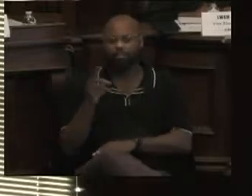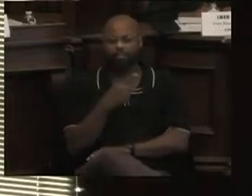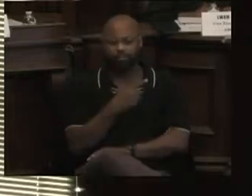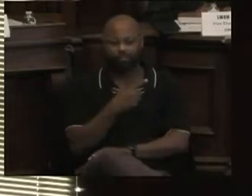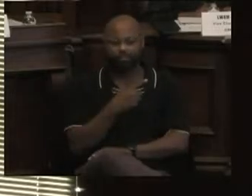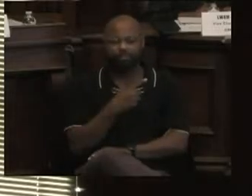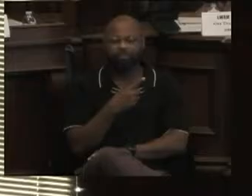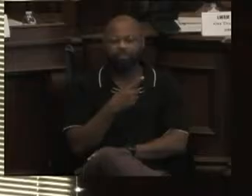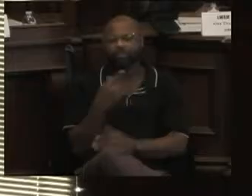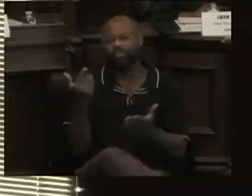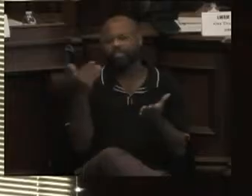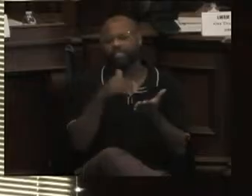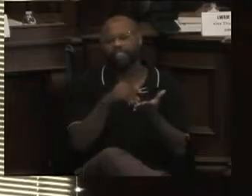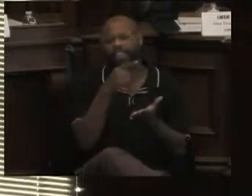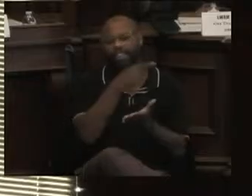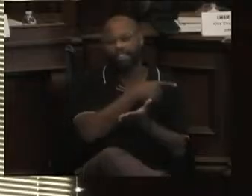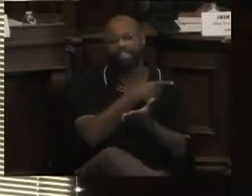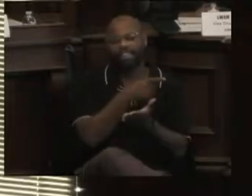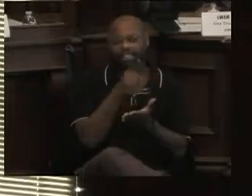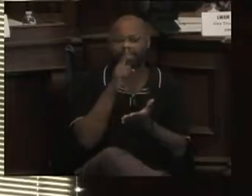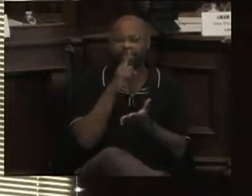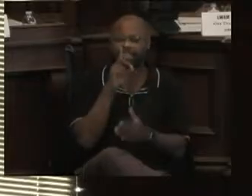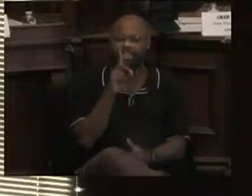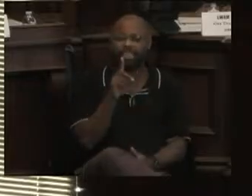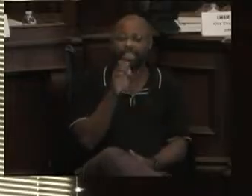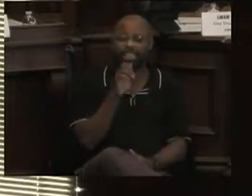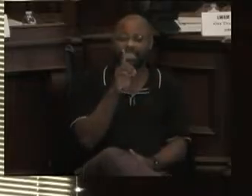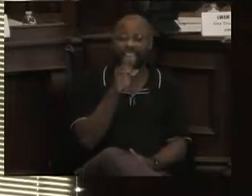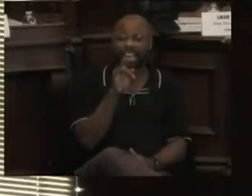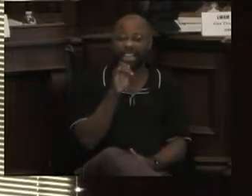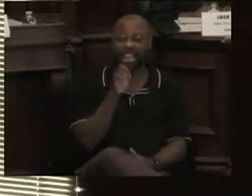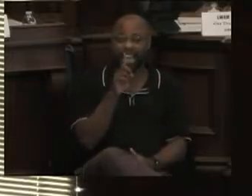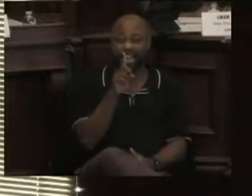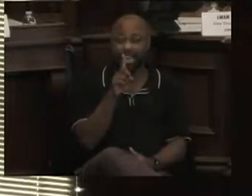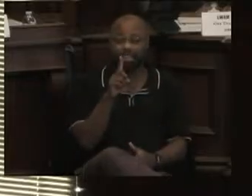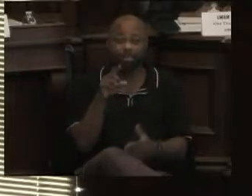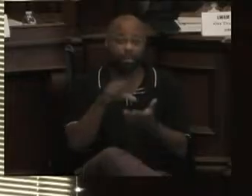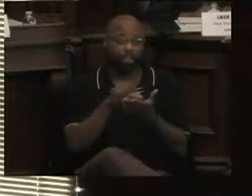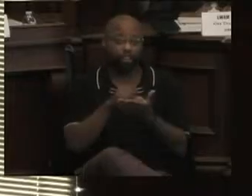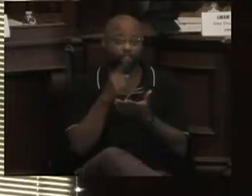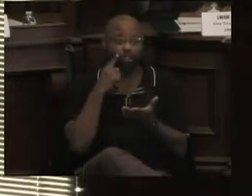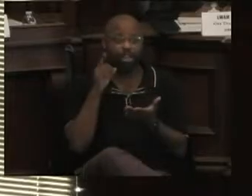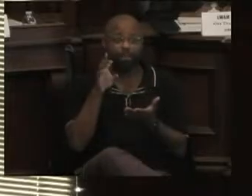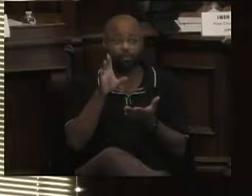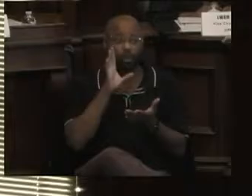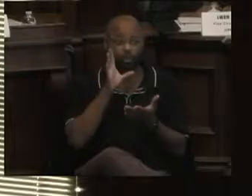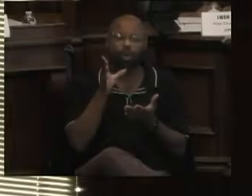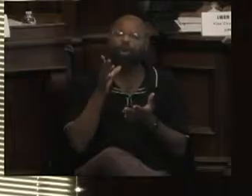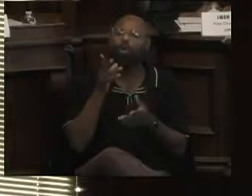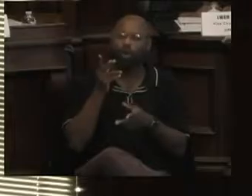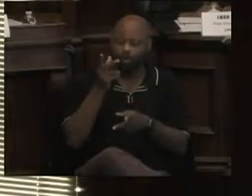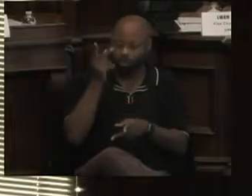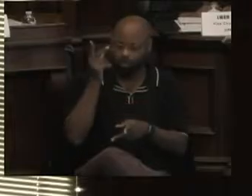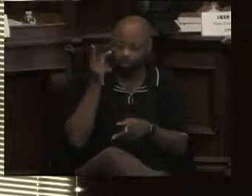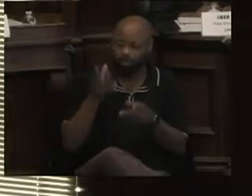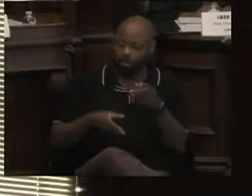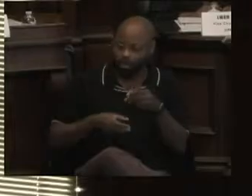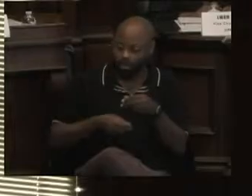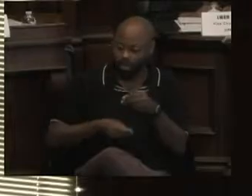interactive and live on the the site. Like I said, again, this